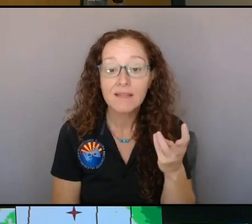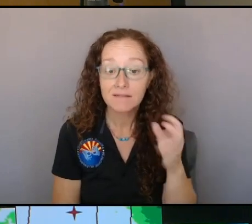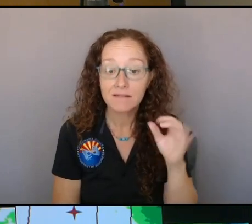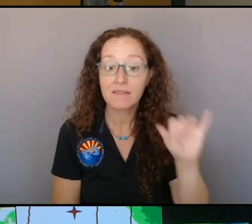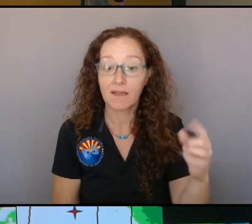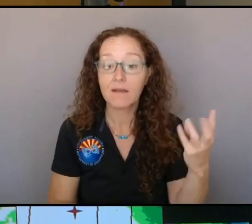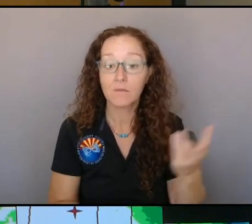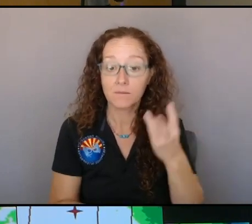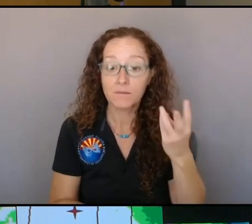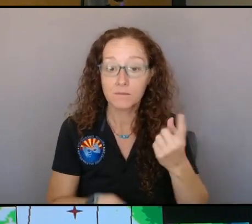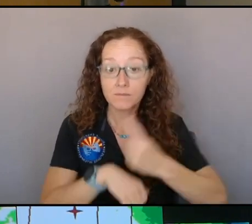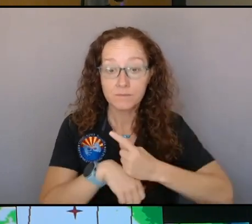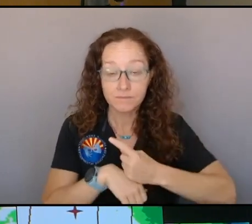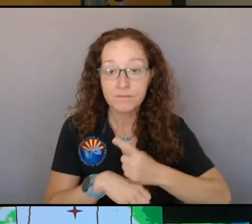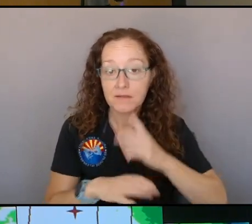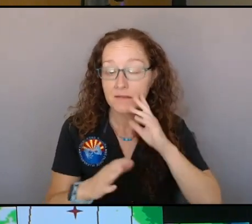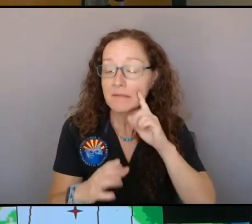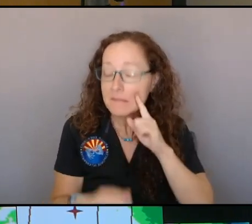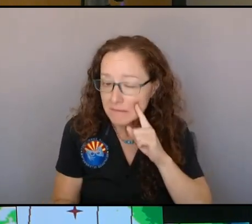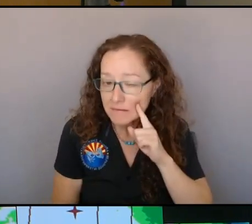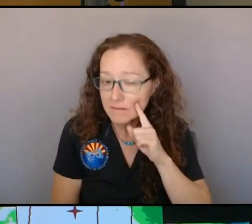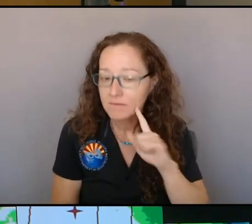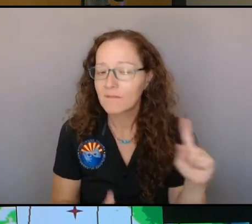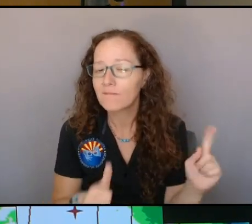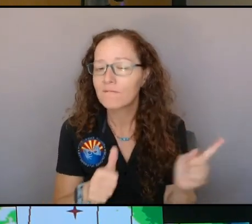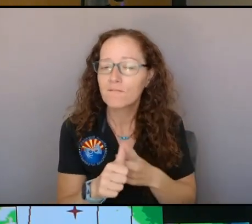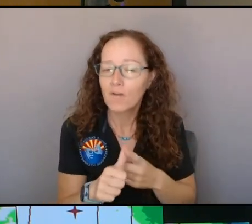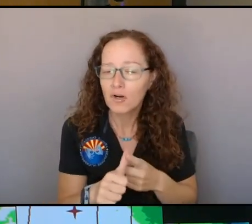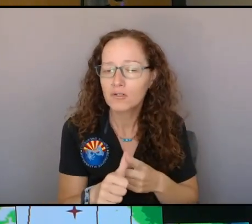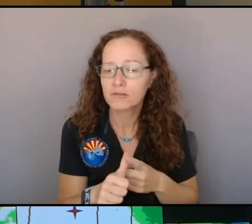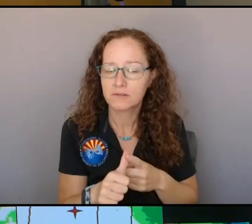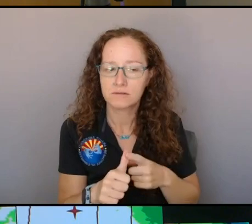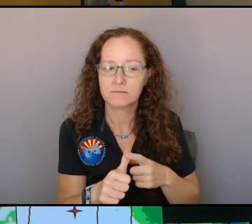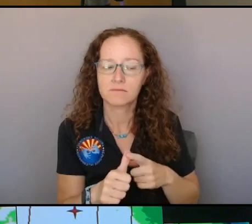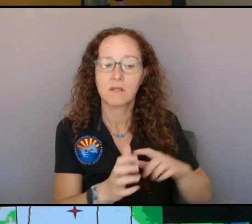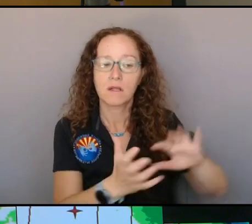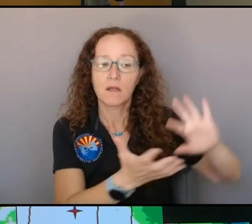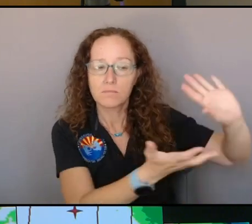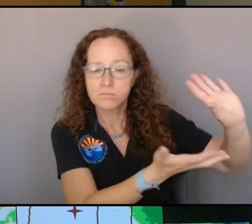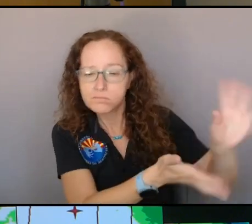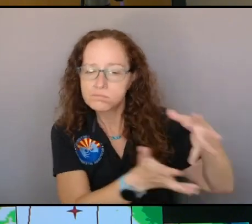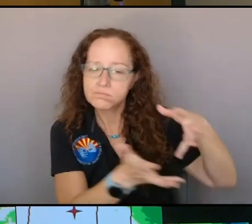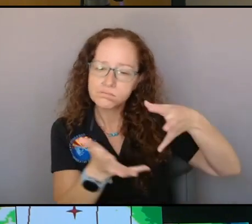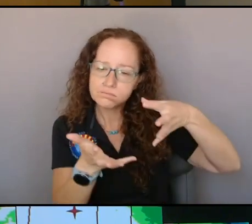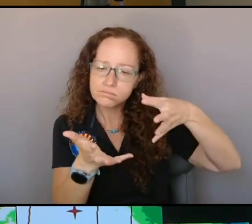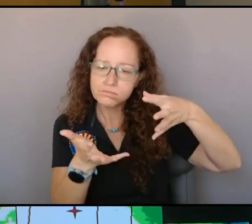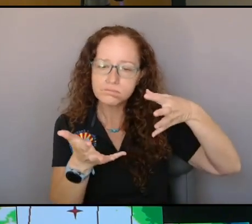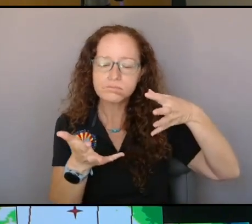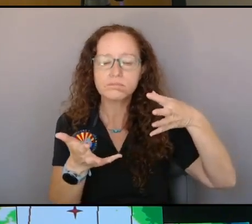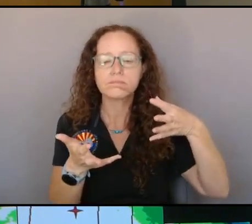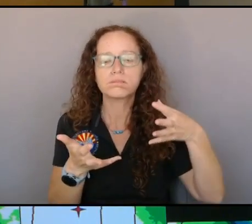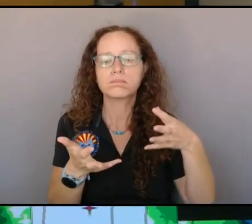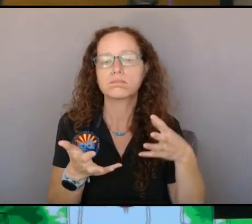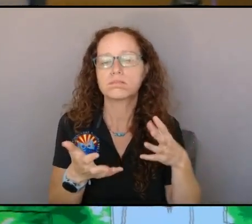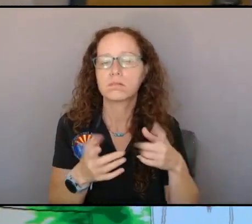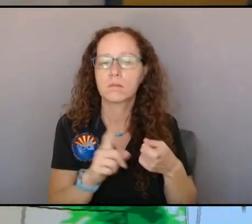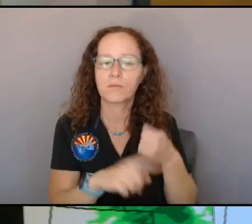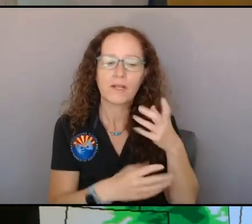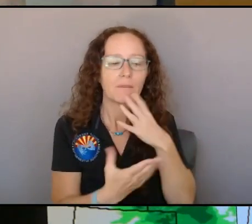going to see our first decent push from the east bringing that gulf moisture back in. So chances for rain and storms